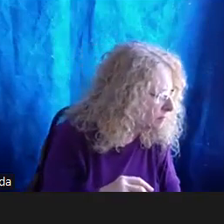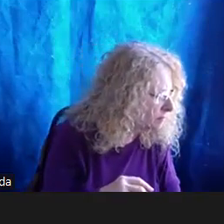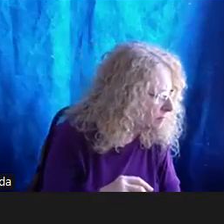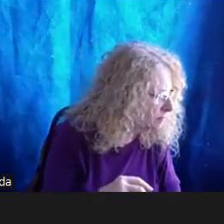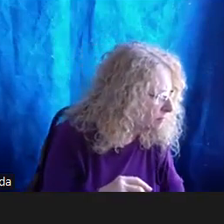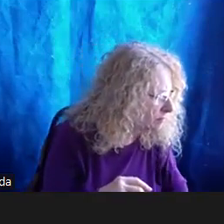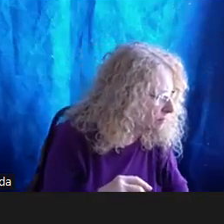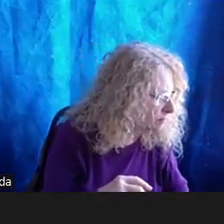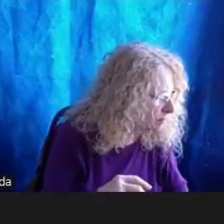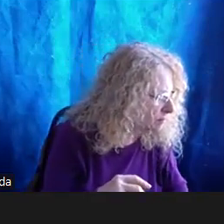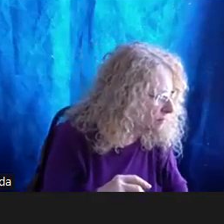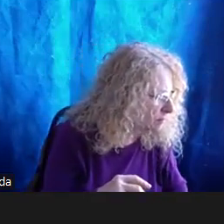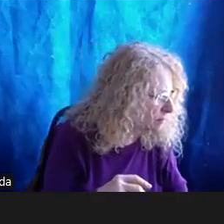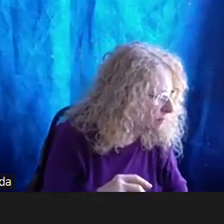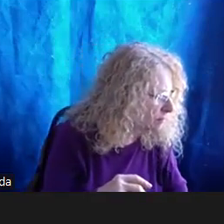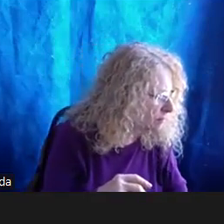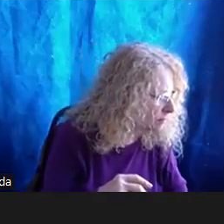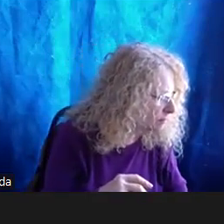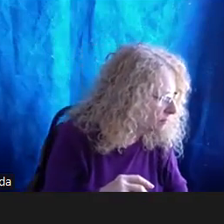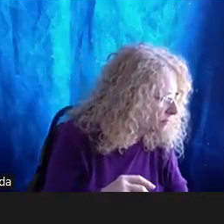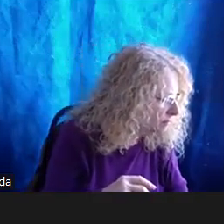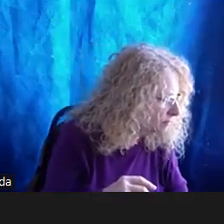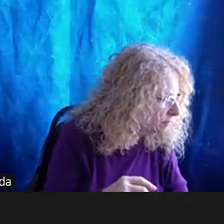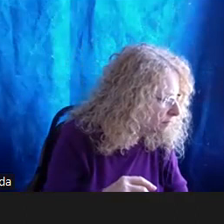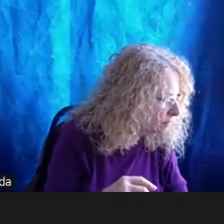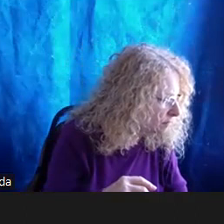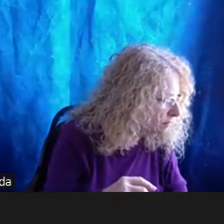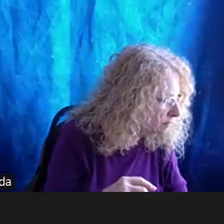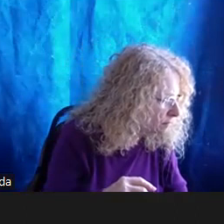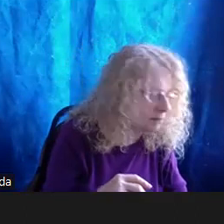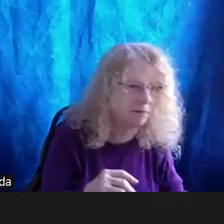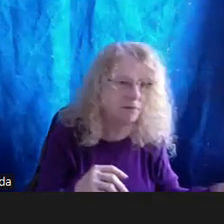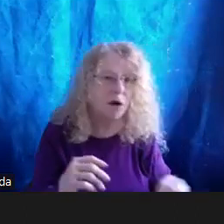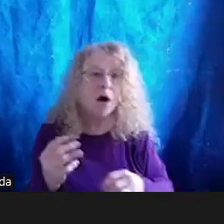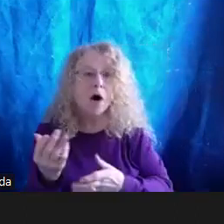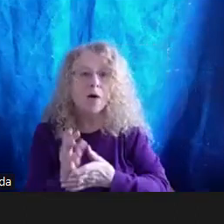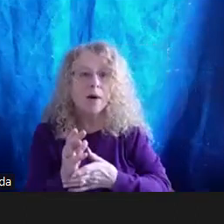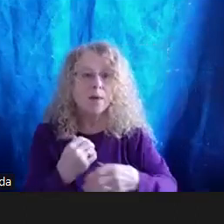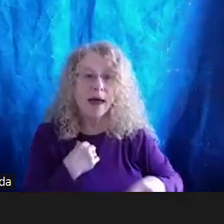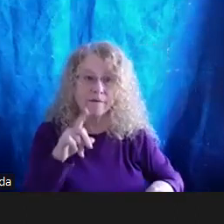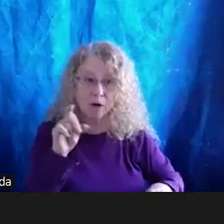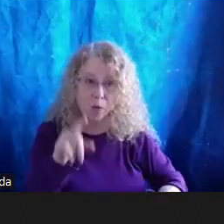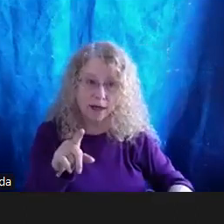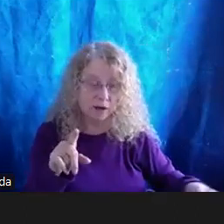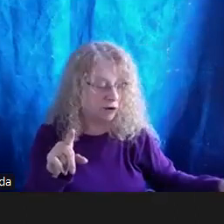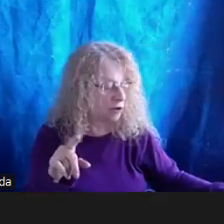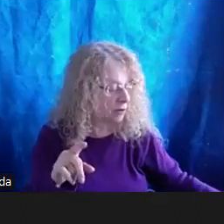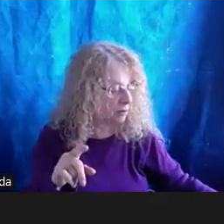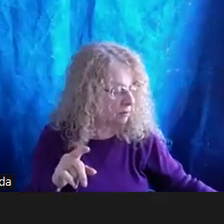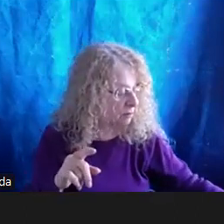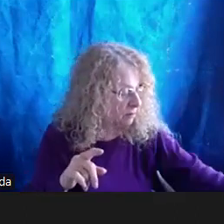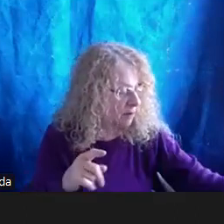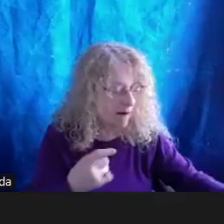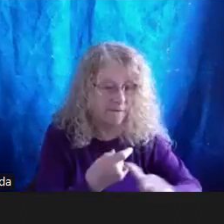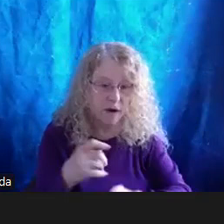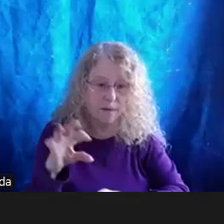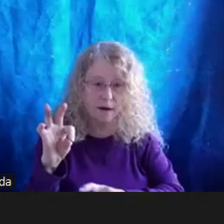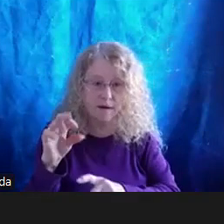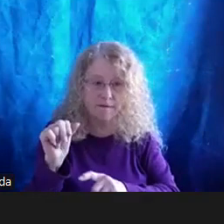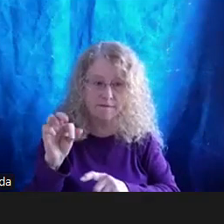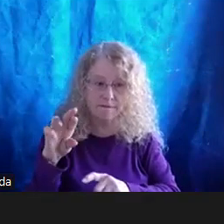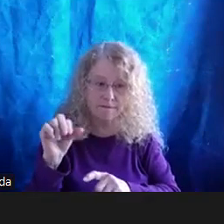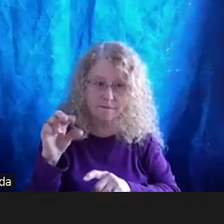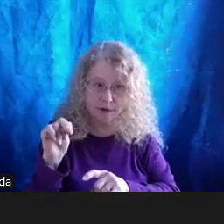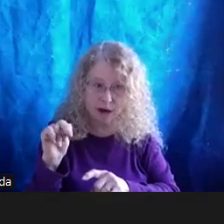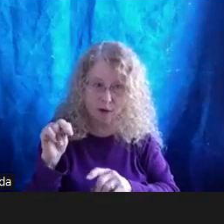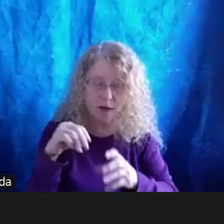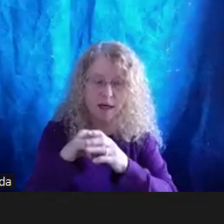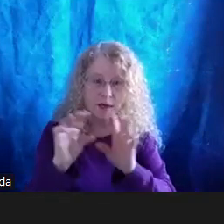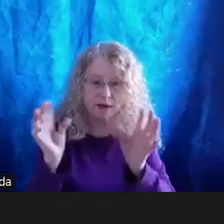ALL RIGHT. SO THERE IS A QUESTION FROM FAREN IN THE CHAT ABOUT OUR TADVS PROGRAM.